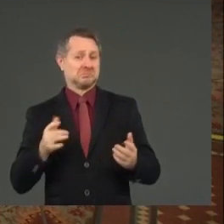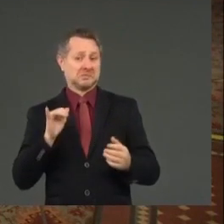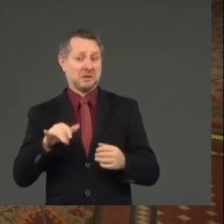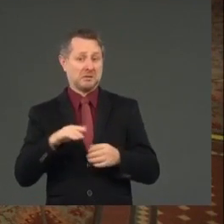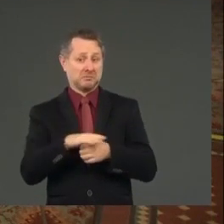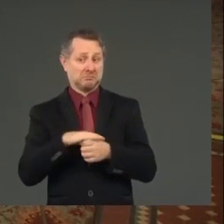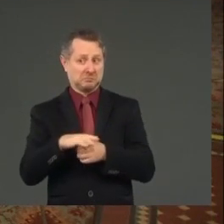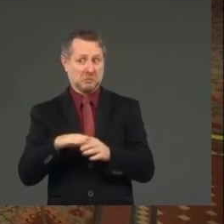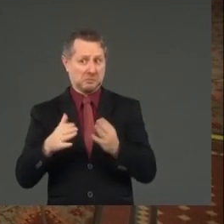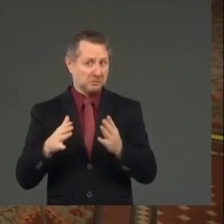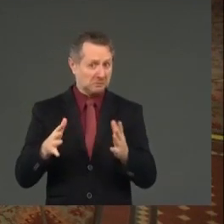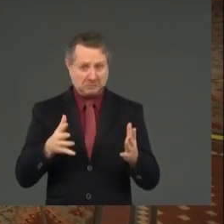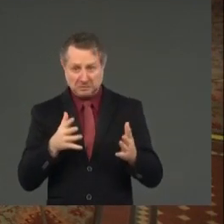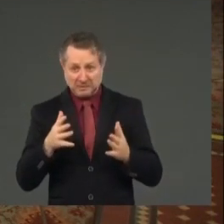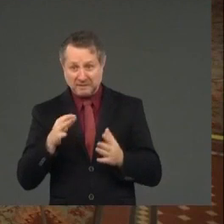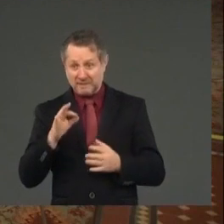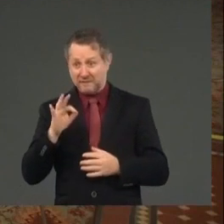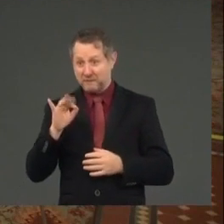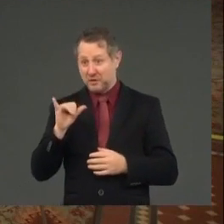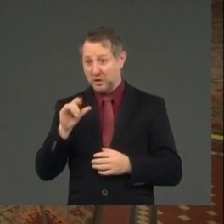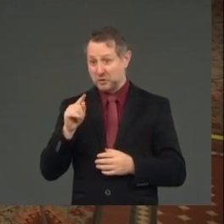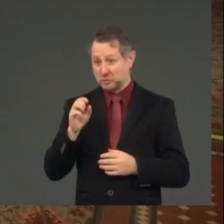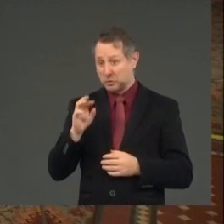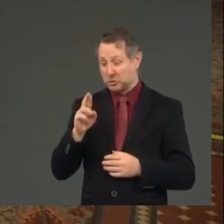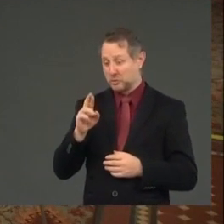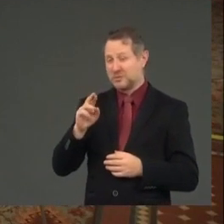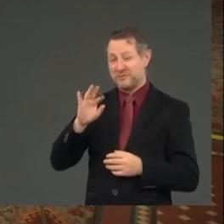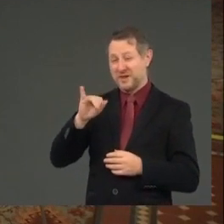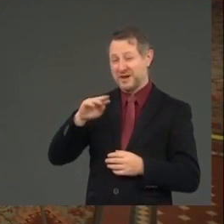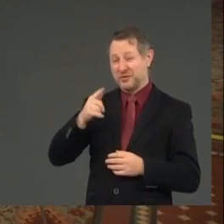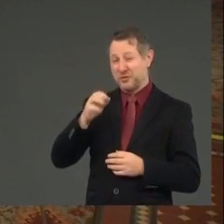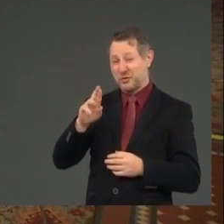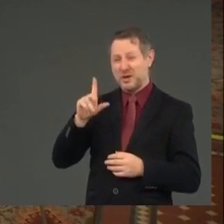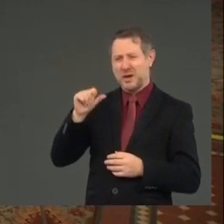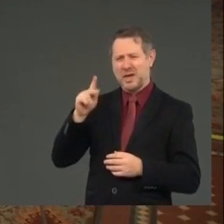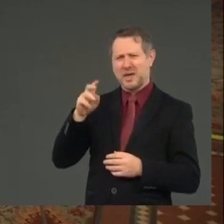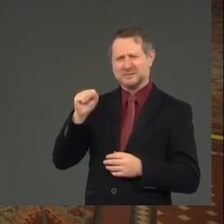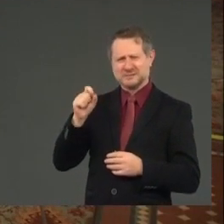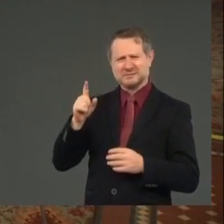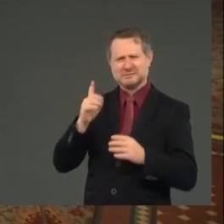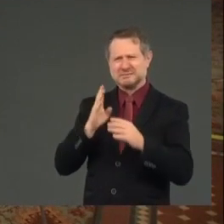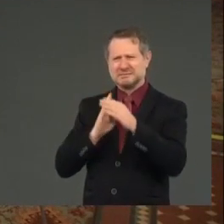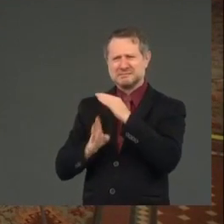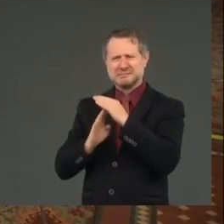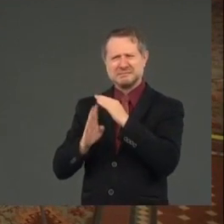ANYTHING SIGNIFICANT IN TERMS OF AN INCREASE IN THE METRICS IN THESE REGIONS THAT HAVE REOPENED.